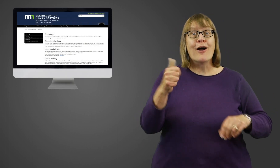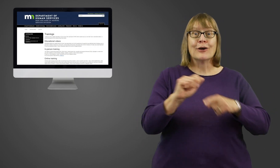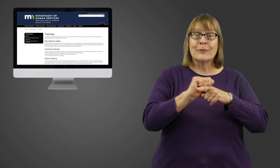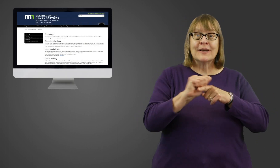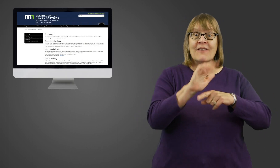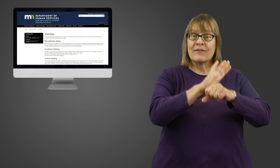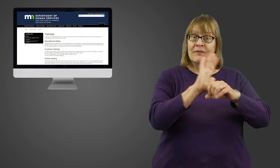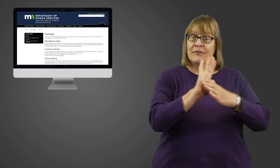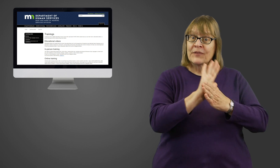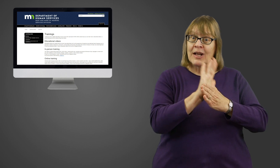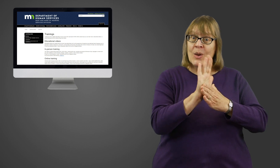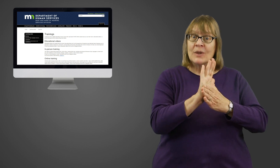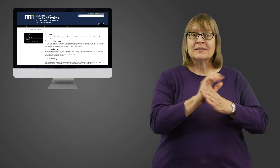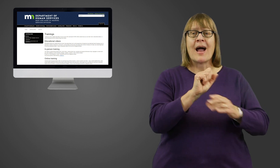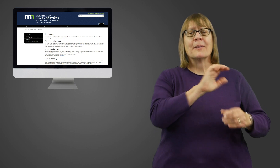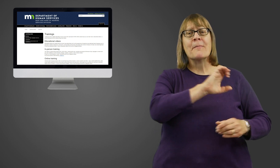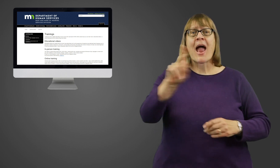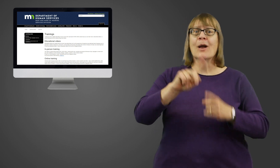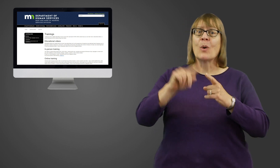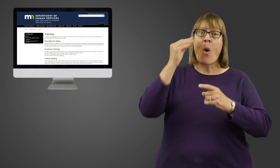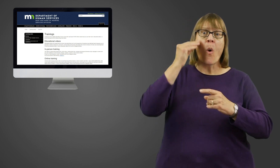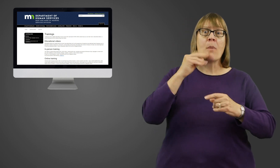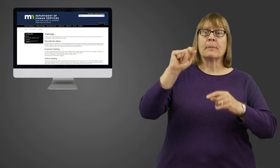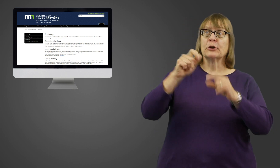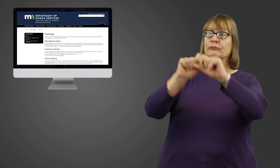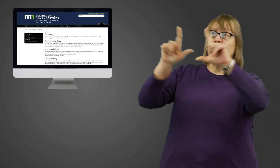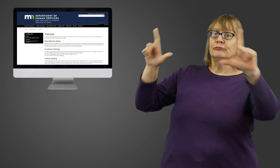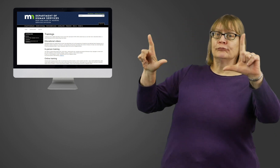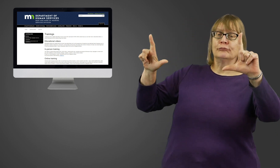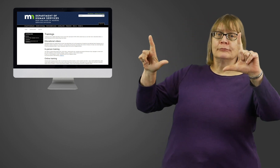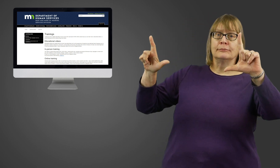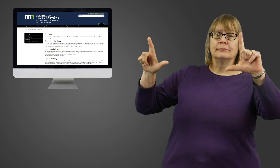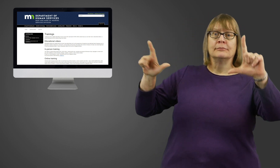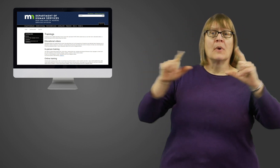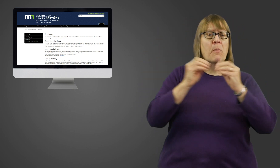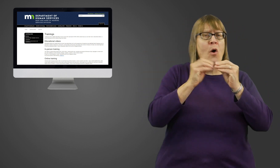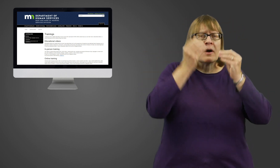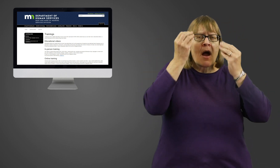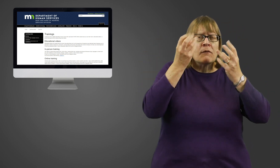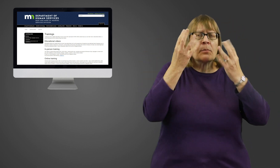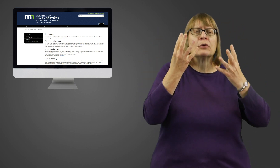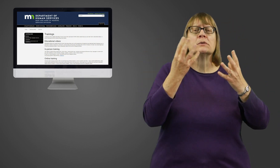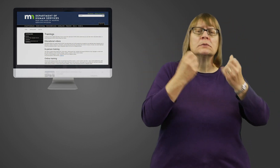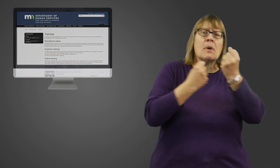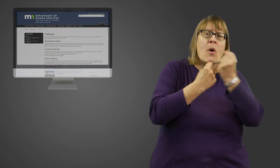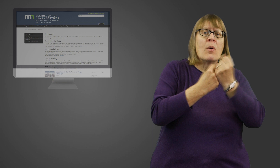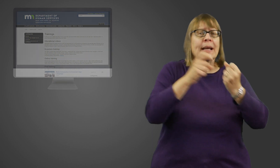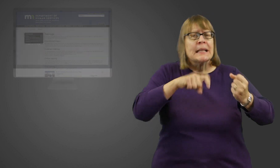To access the other videos we offer, please return to the home page for our training.